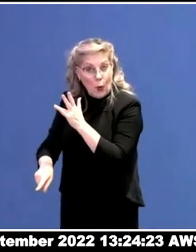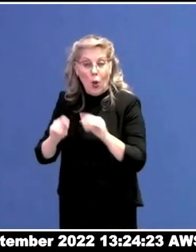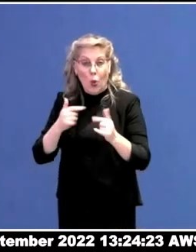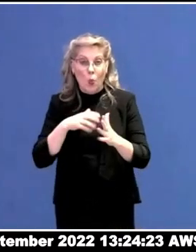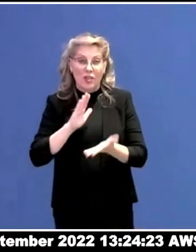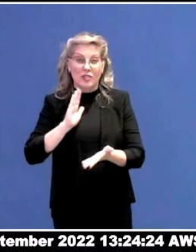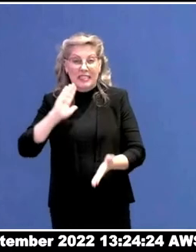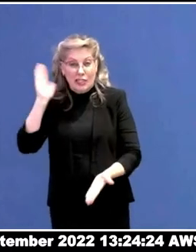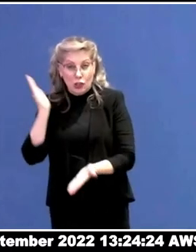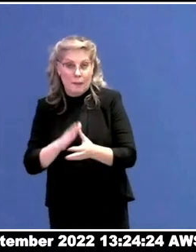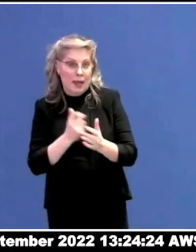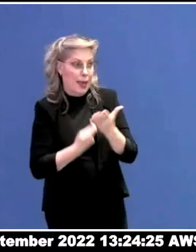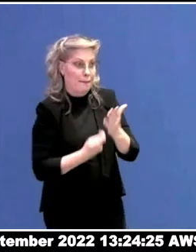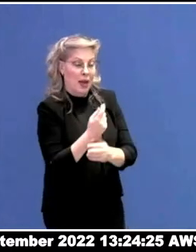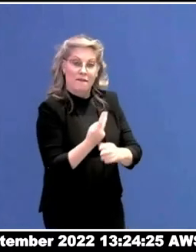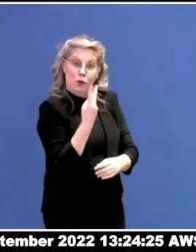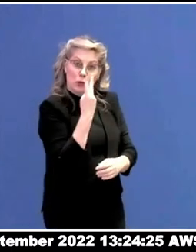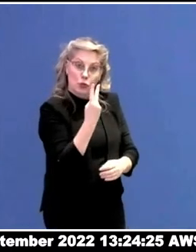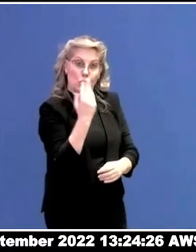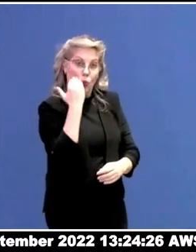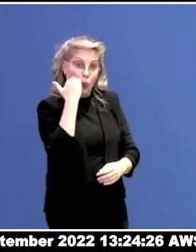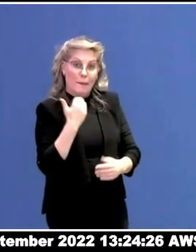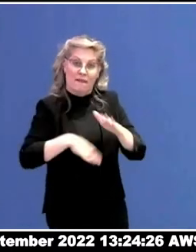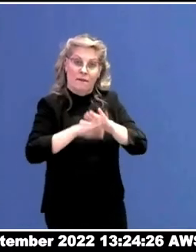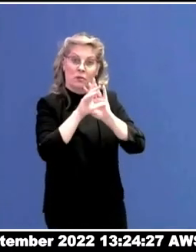disability. MR GRIFFIN: Is that evaluation publicly available?